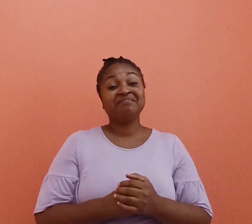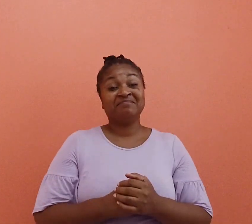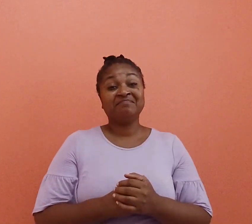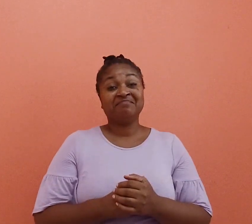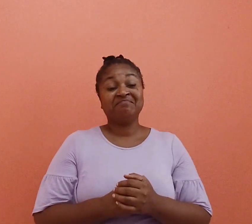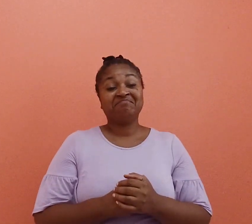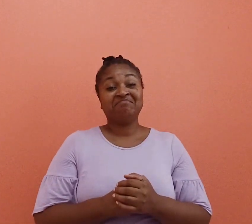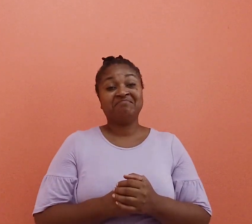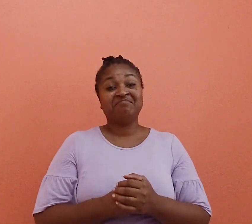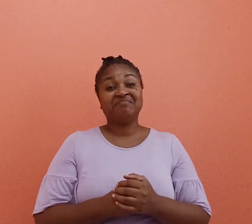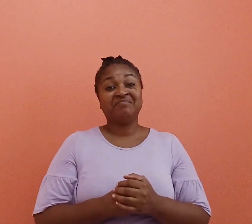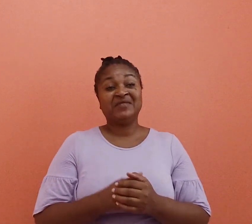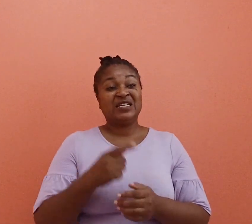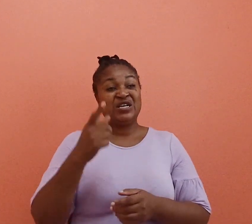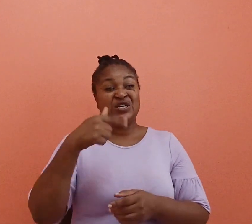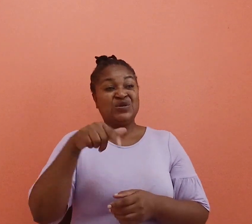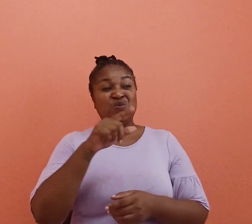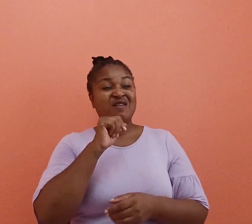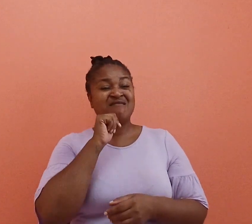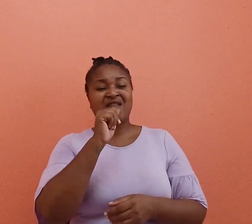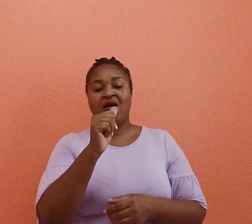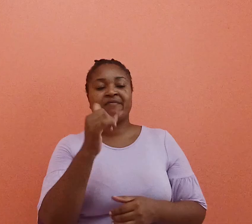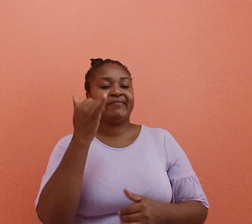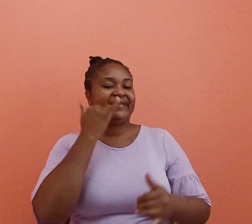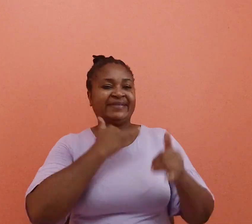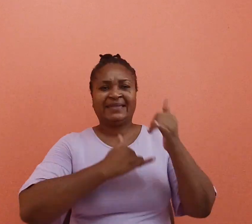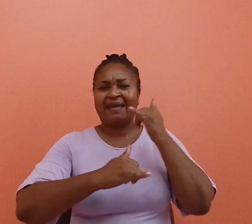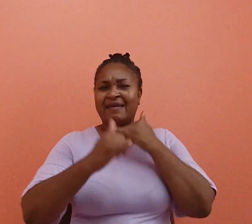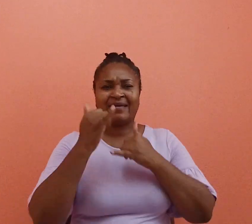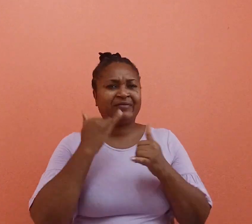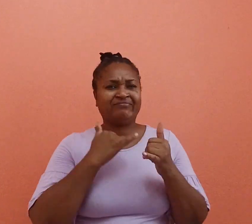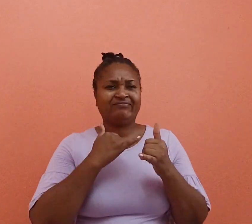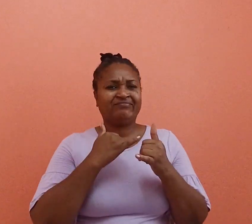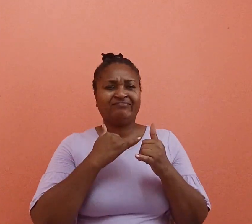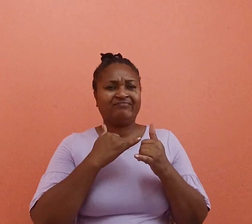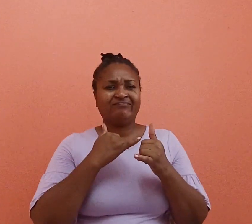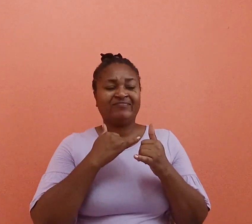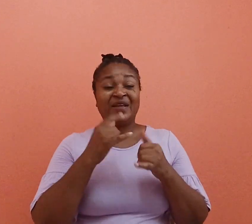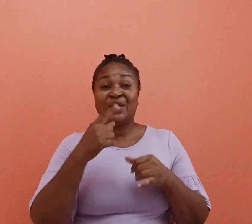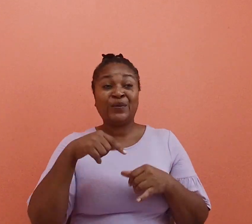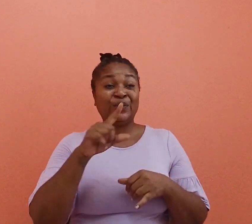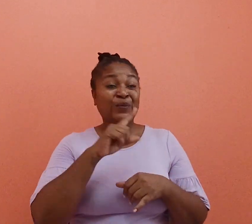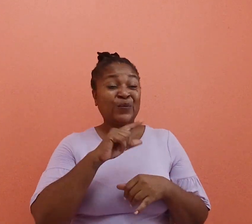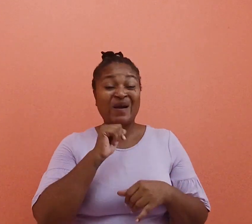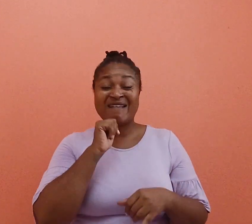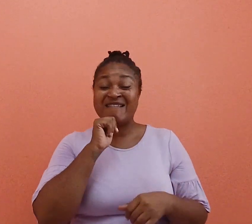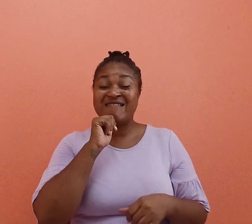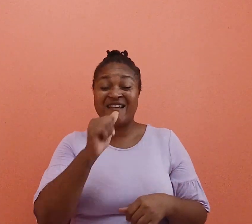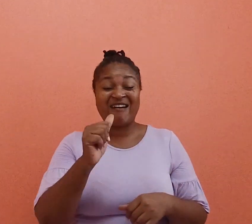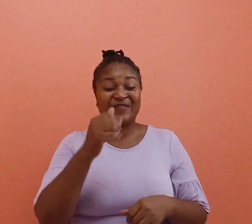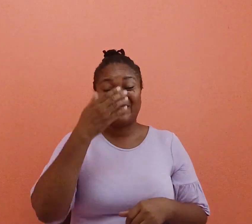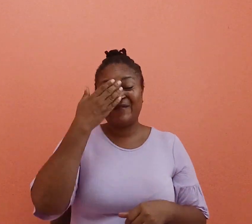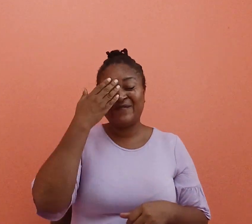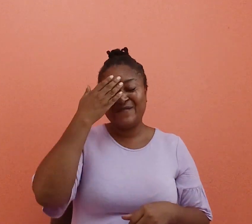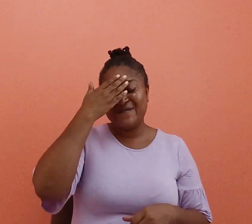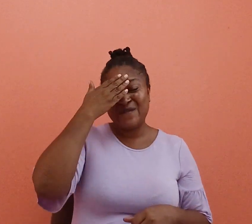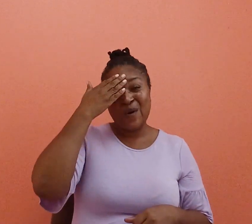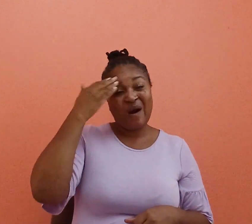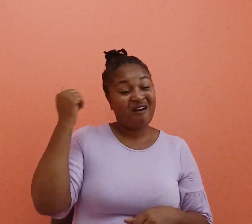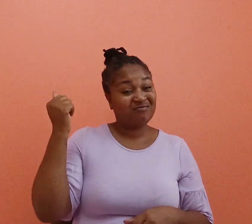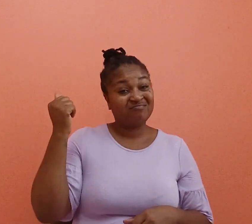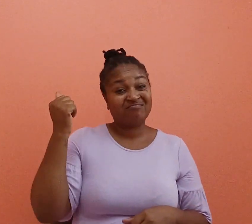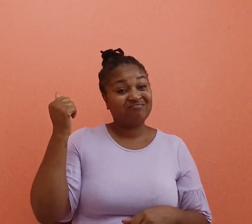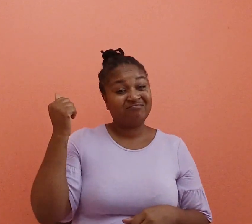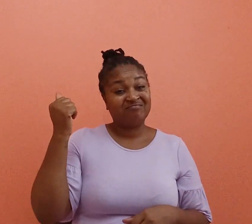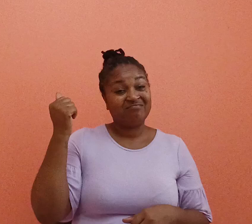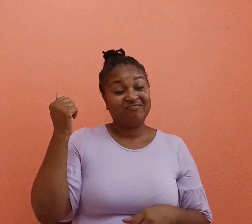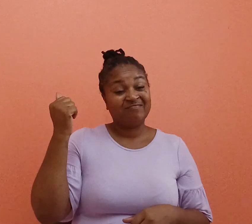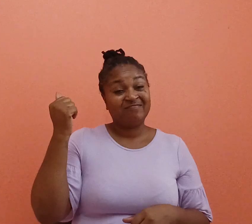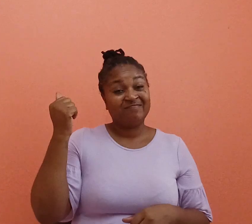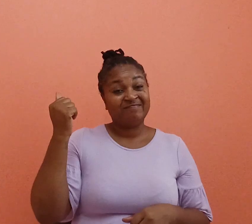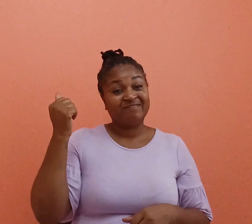You are not a mistake. You are not forgotten.